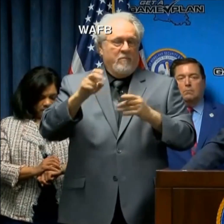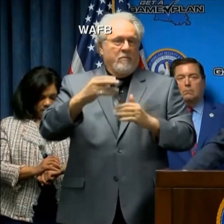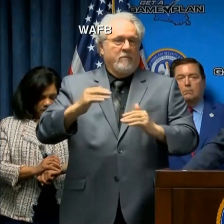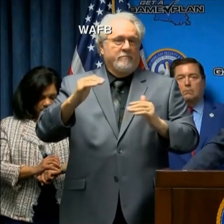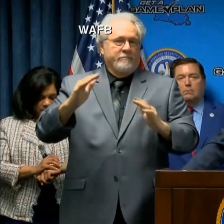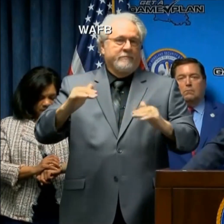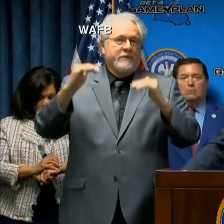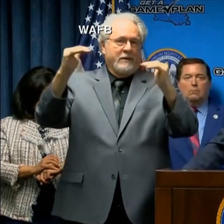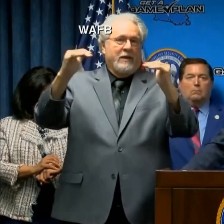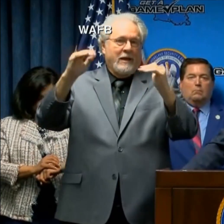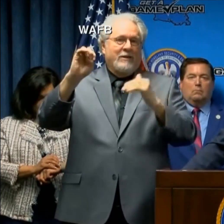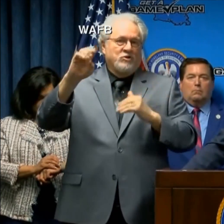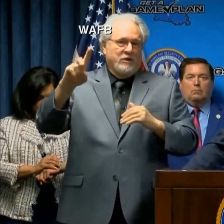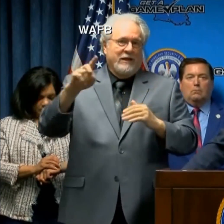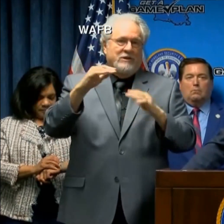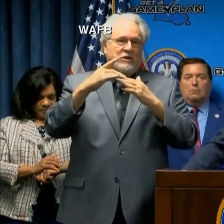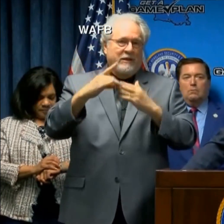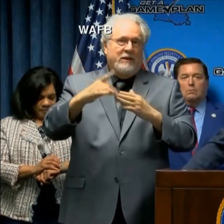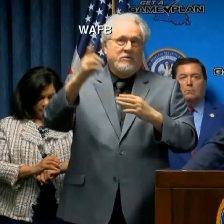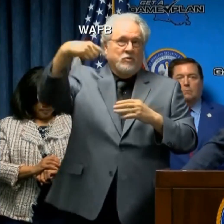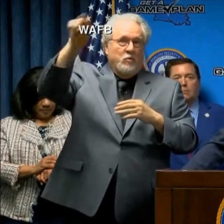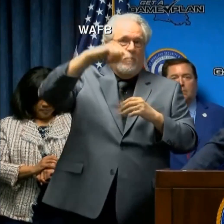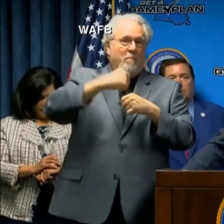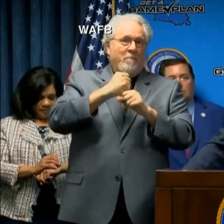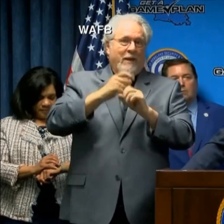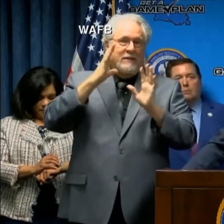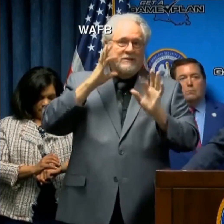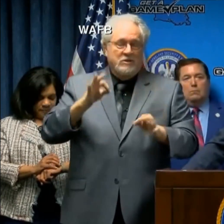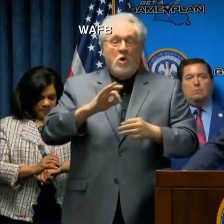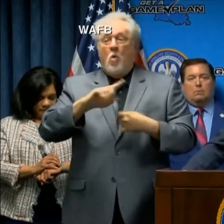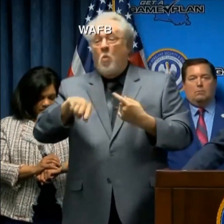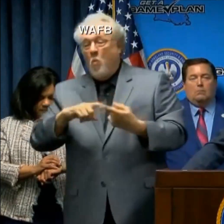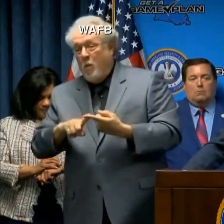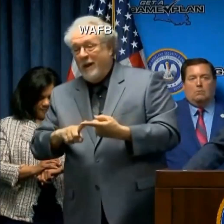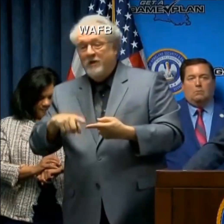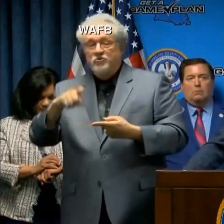making the decisions about when and whether to transition to online